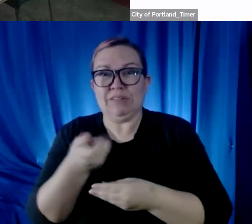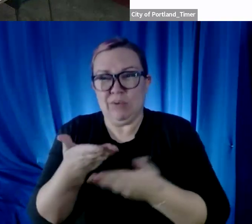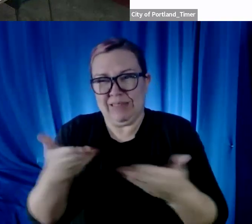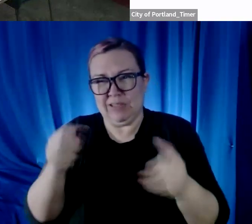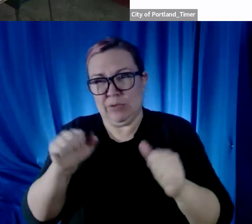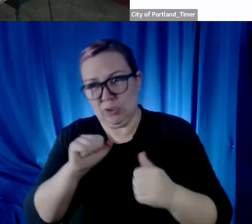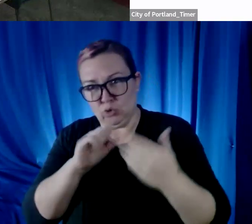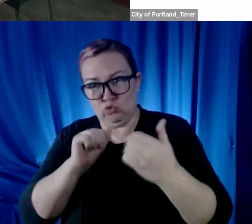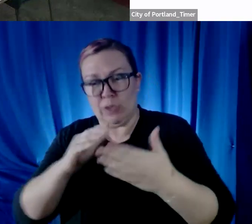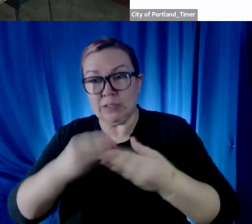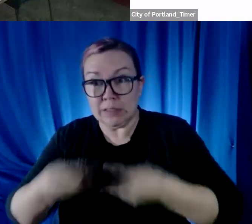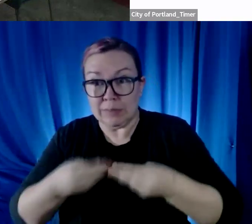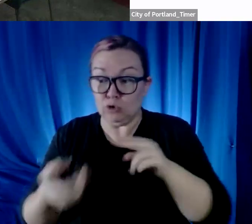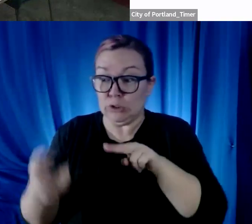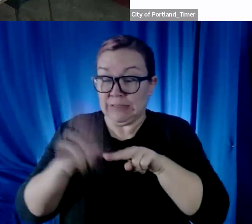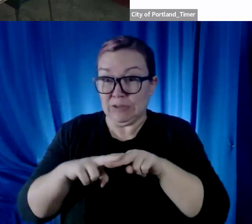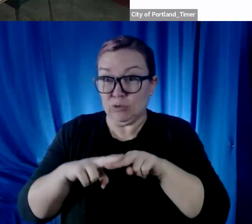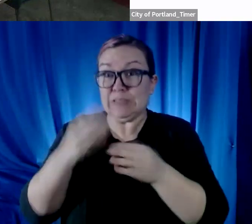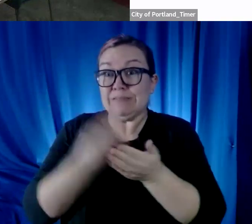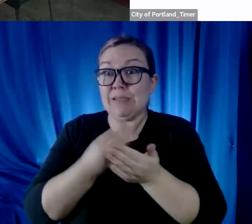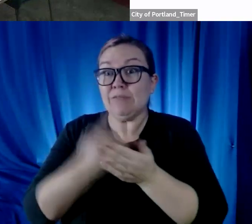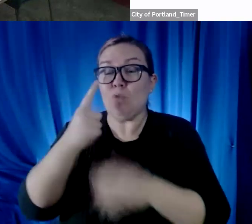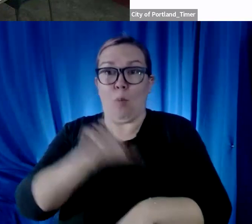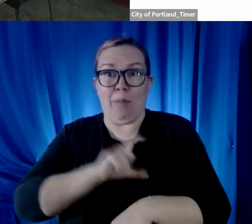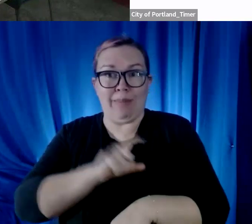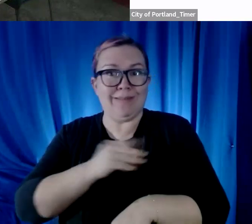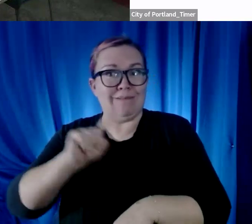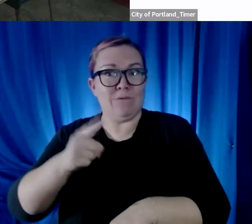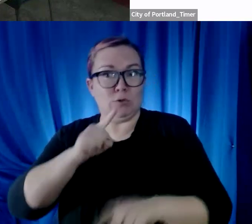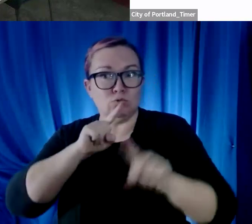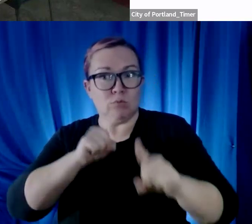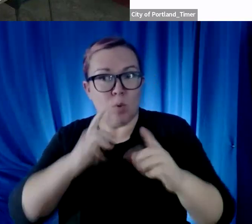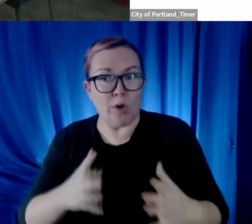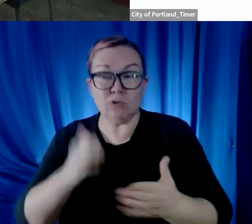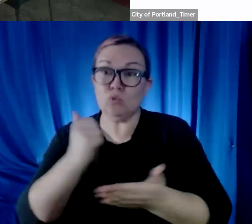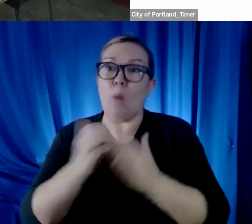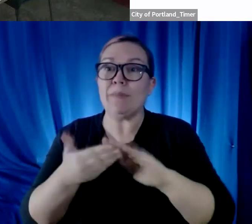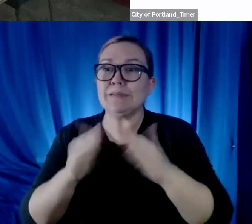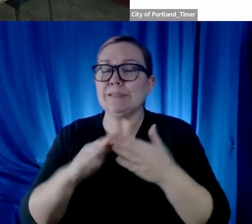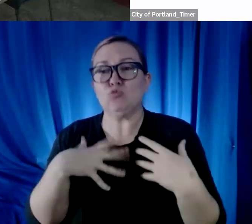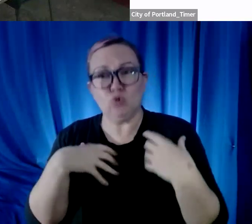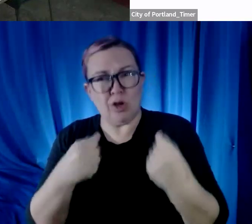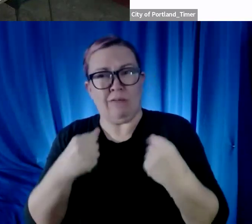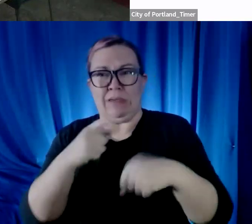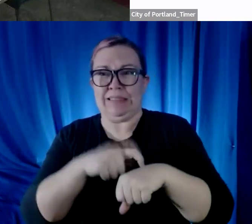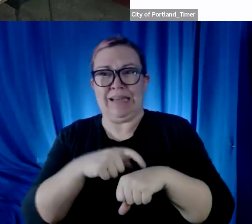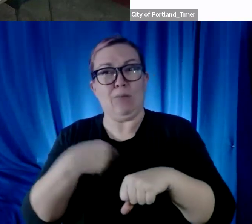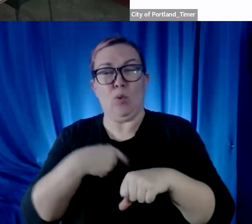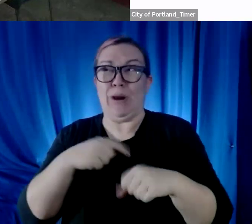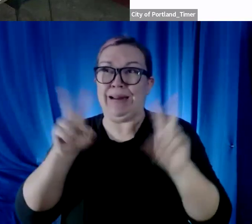Increased funding for the Portland Police Bureau and other first responders to help the city recover at a time we're kind of at a breaking point.